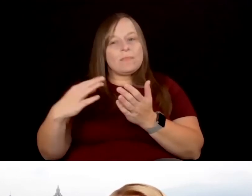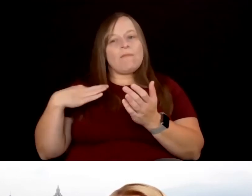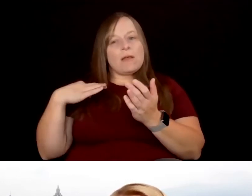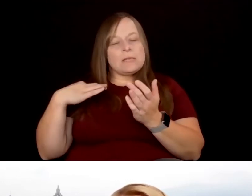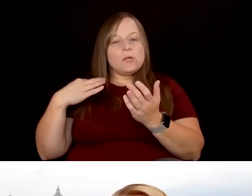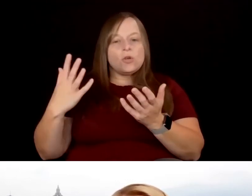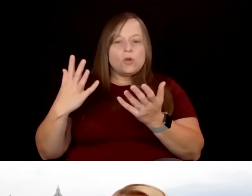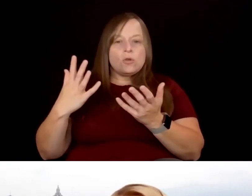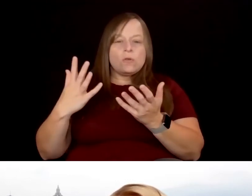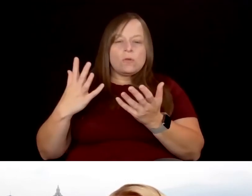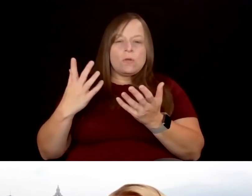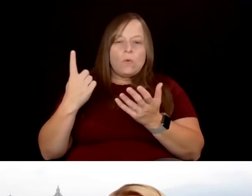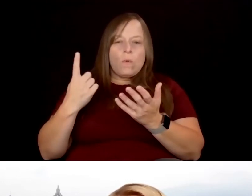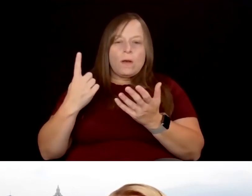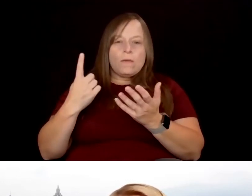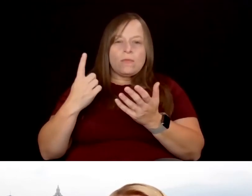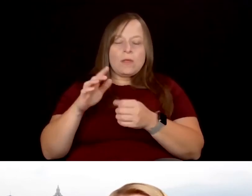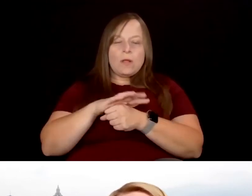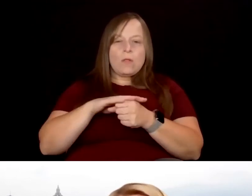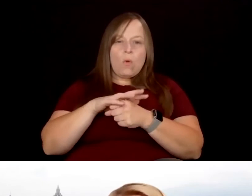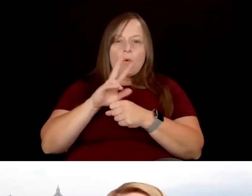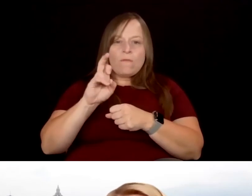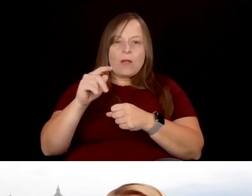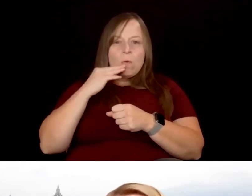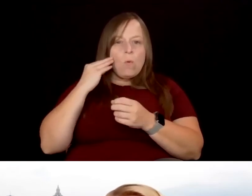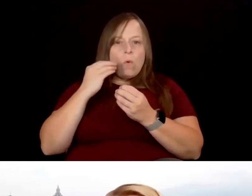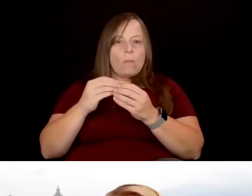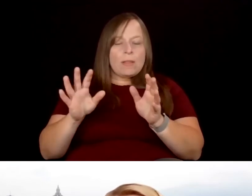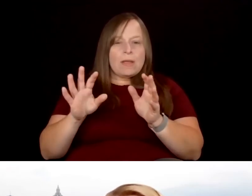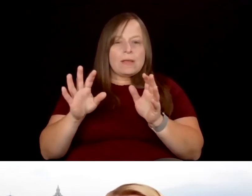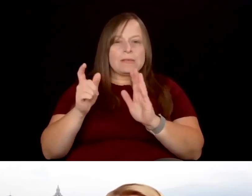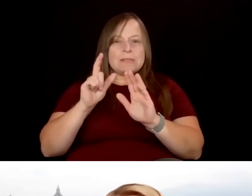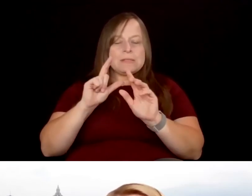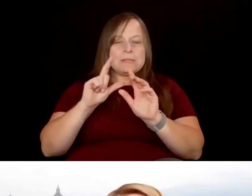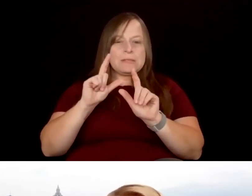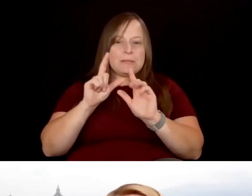for one of the local veteran homeless legal clinics.